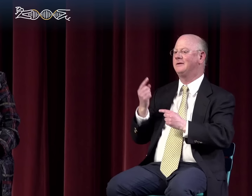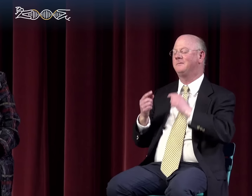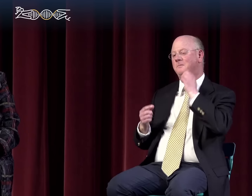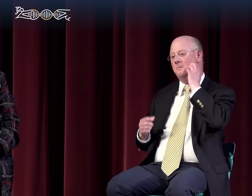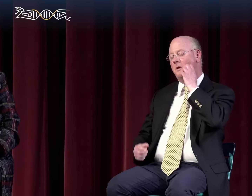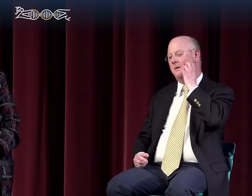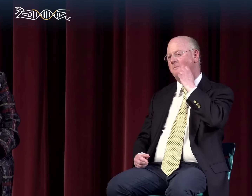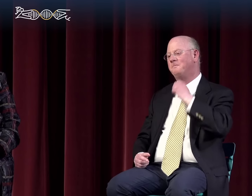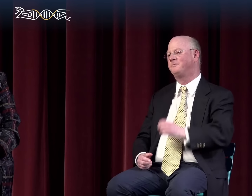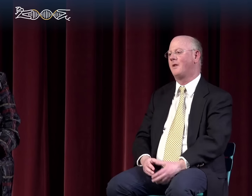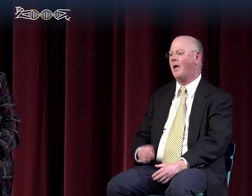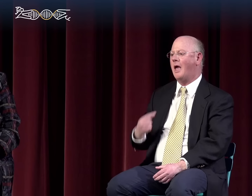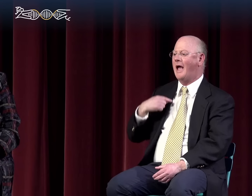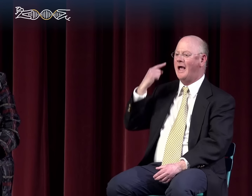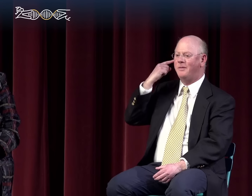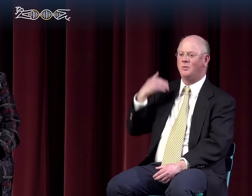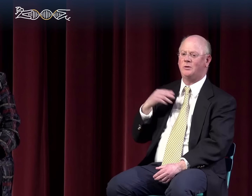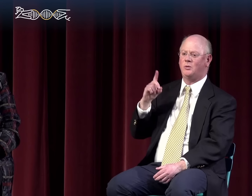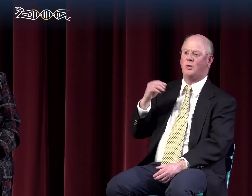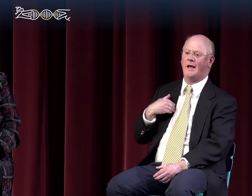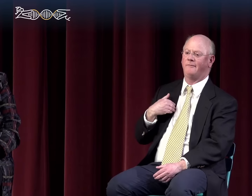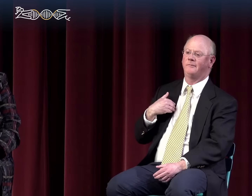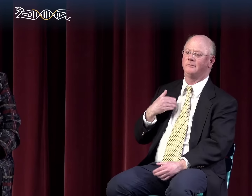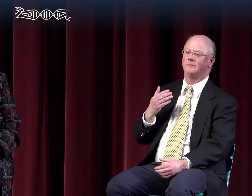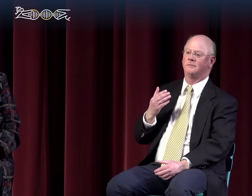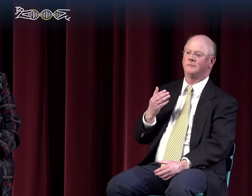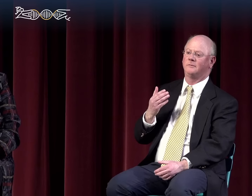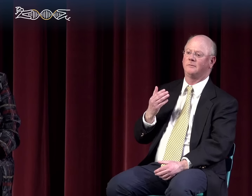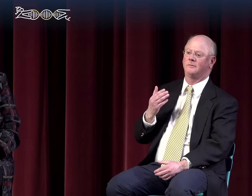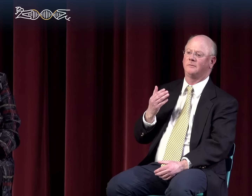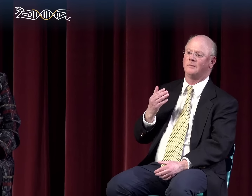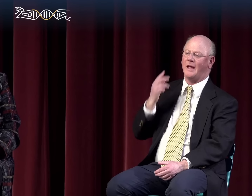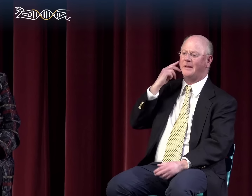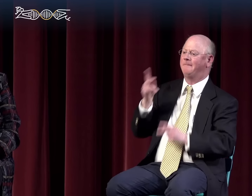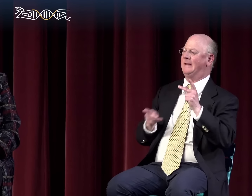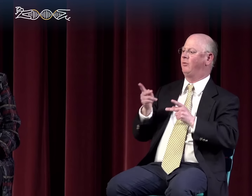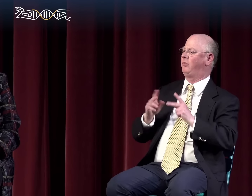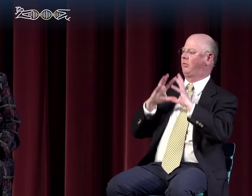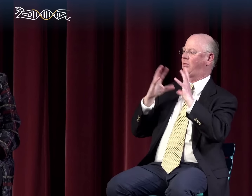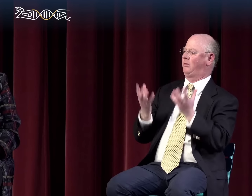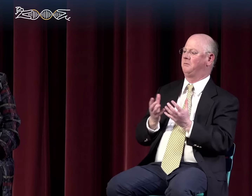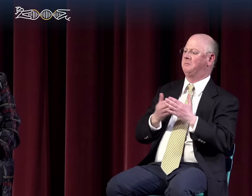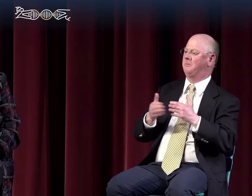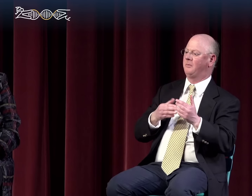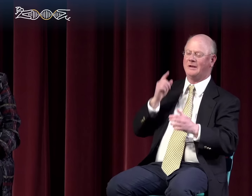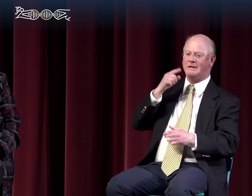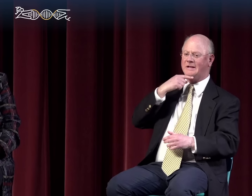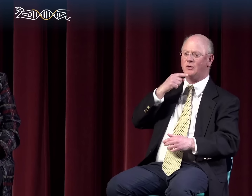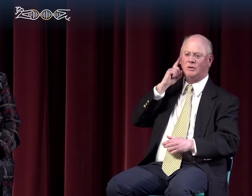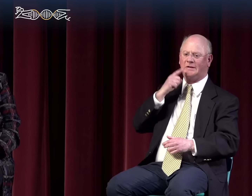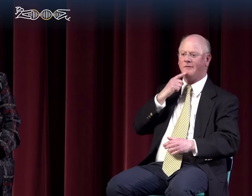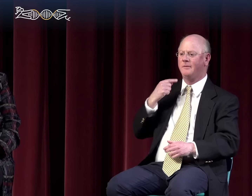Considering all of these questions, I think about people